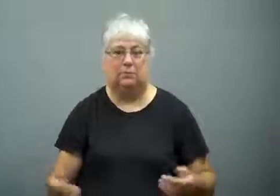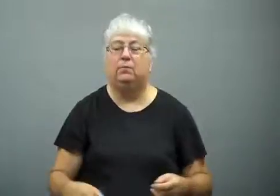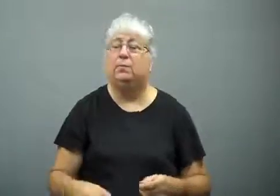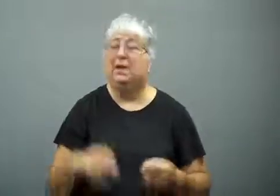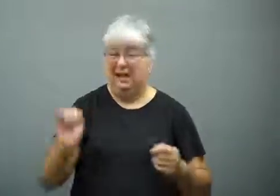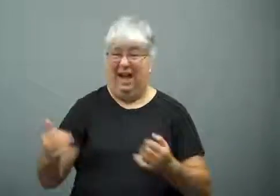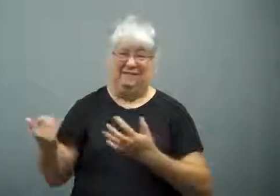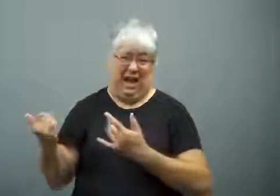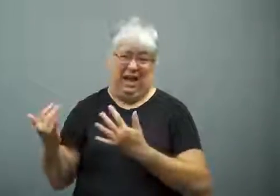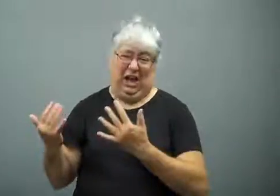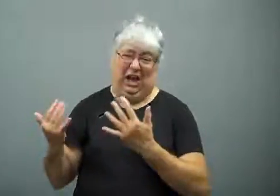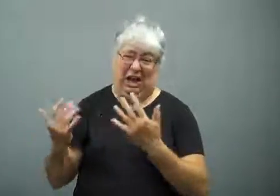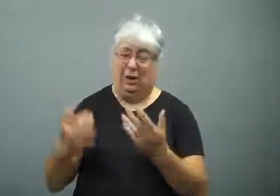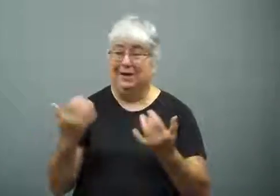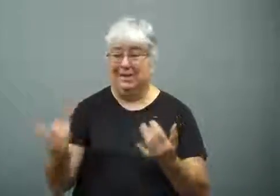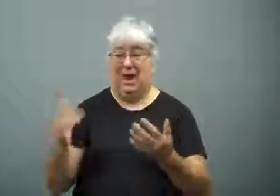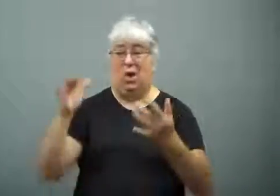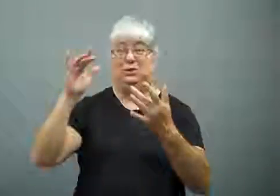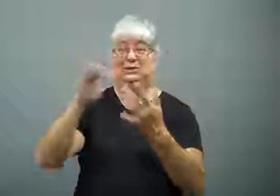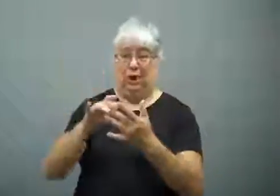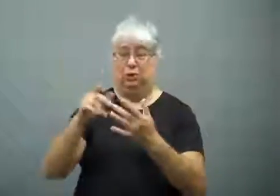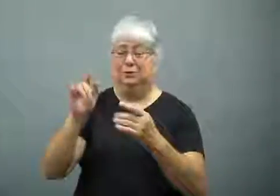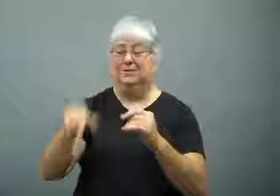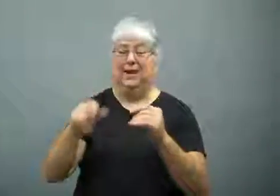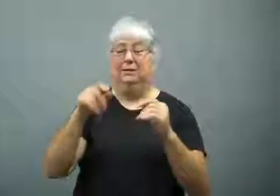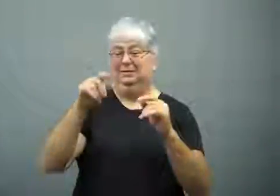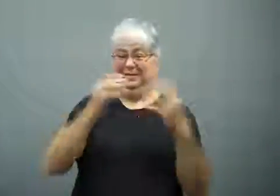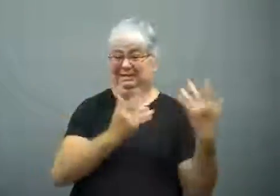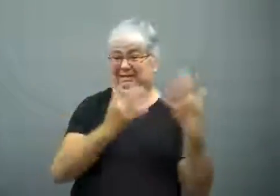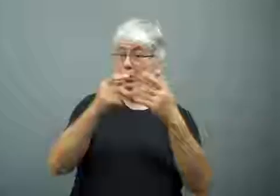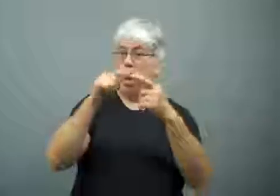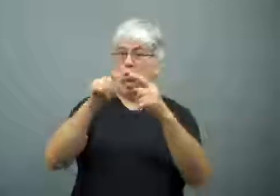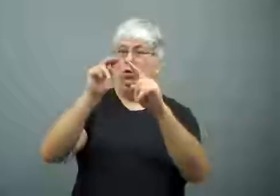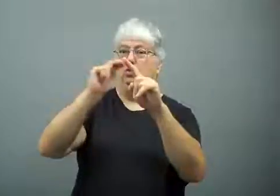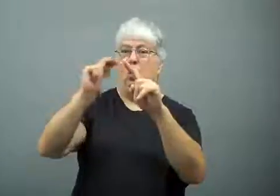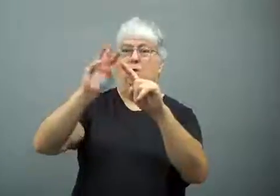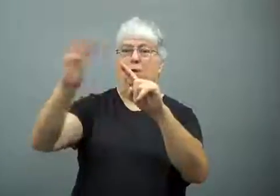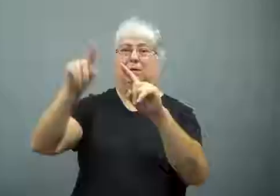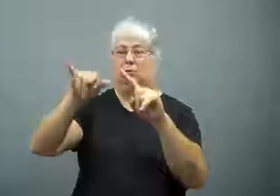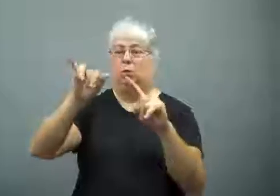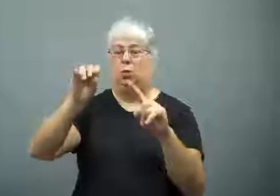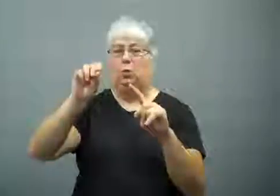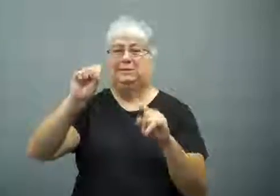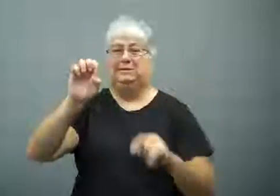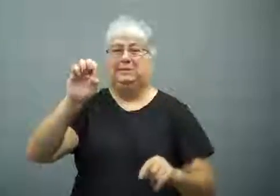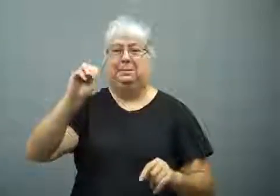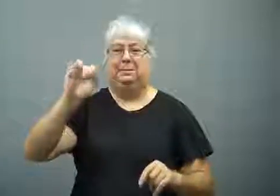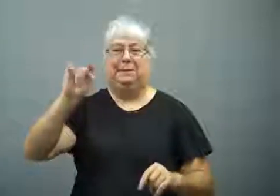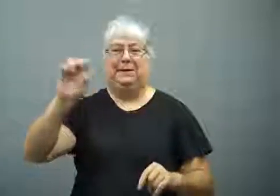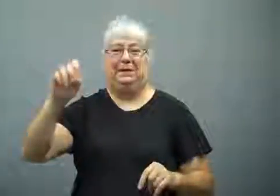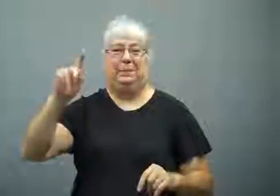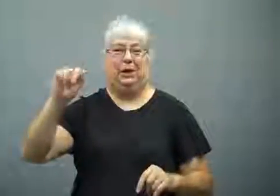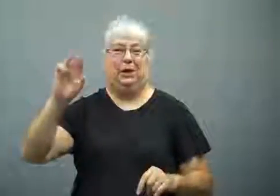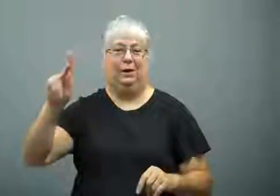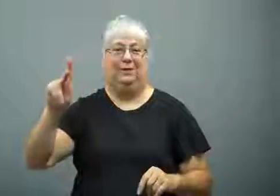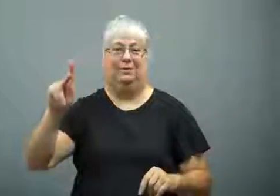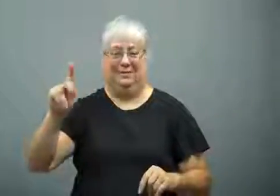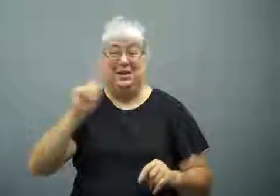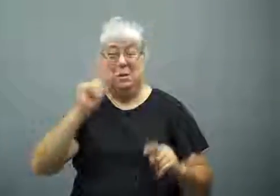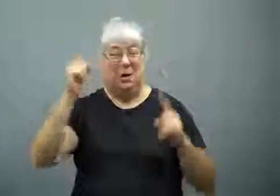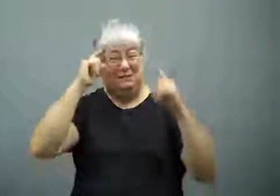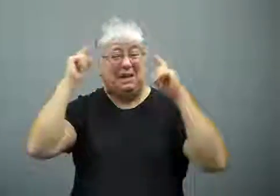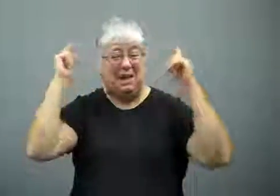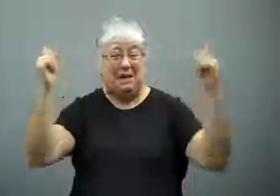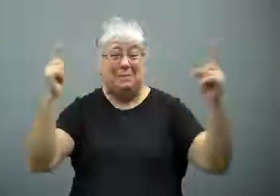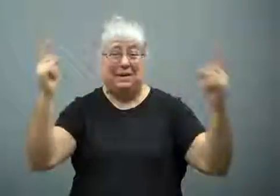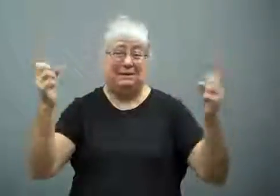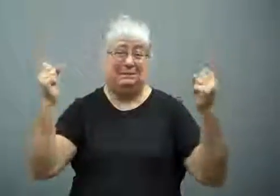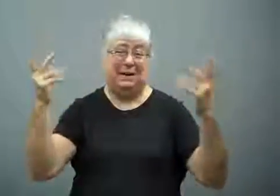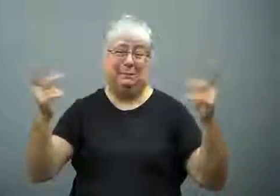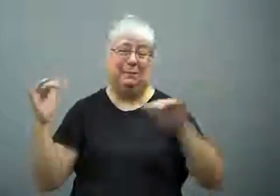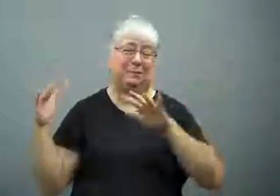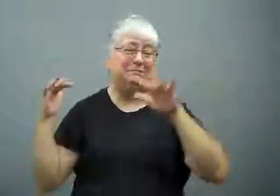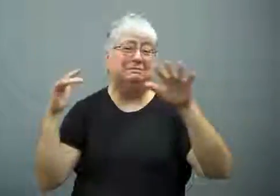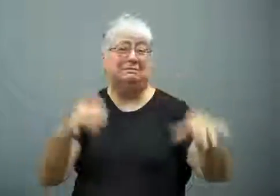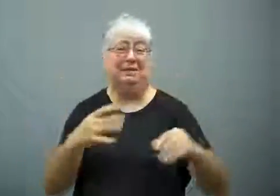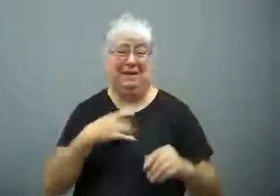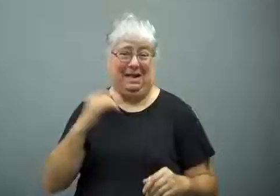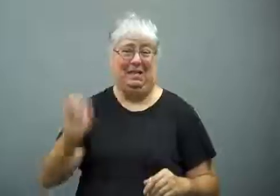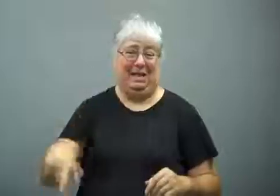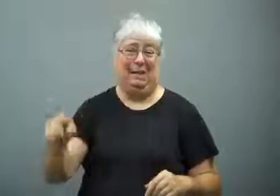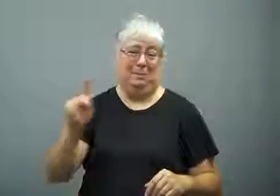The fire has now reached the northwest corner of Yosemite park.